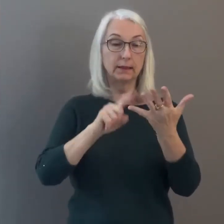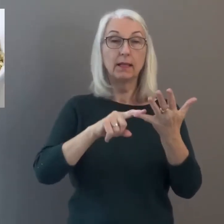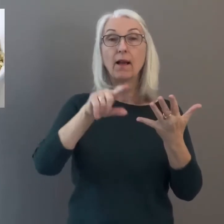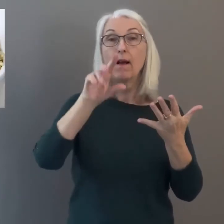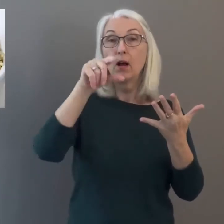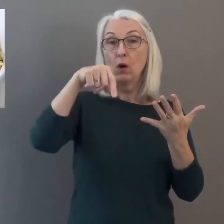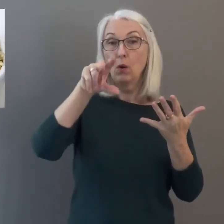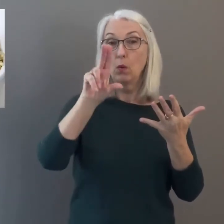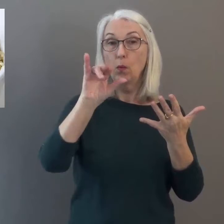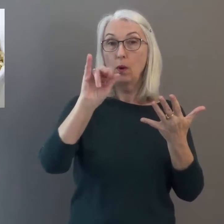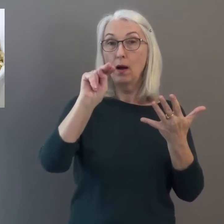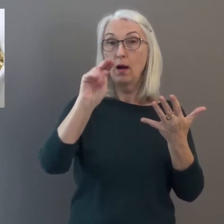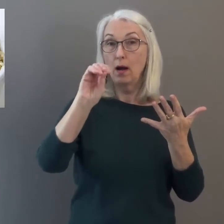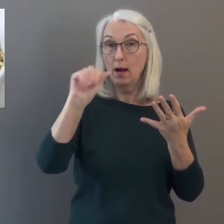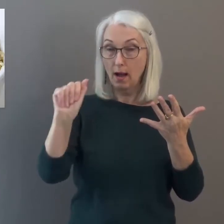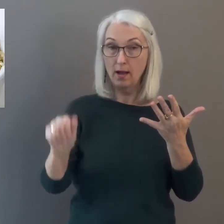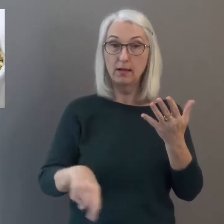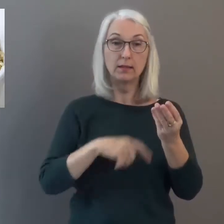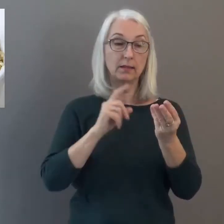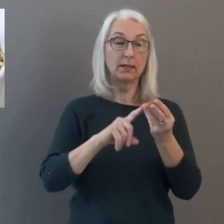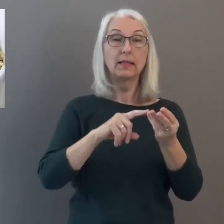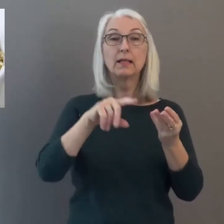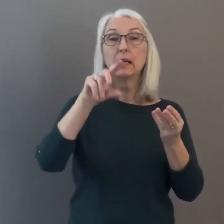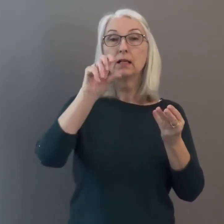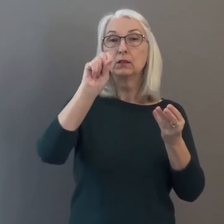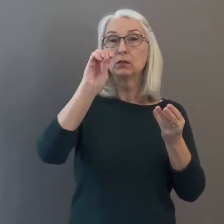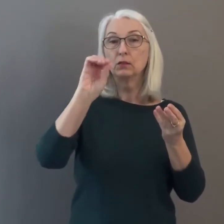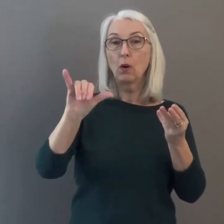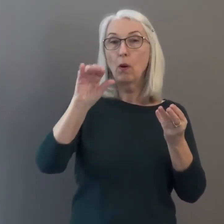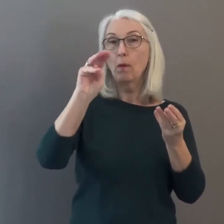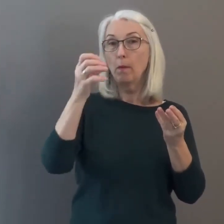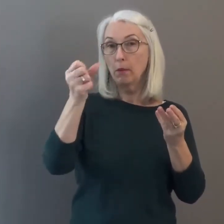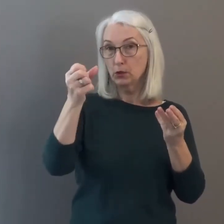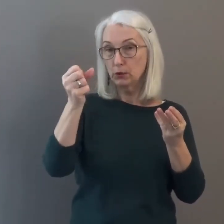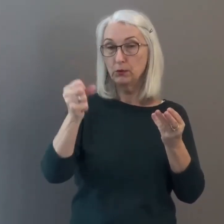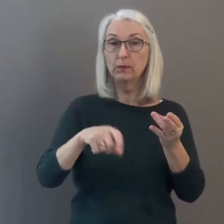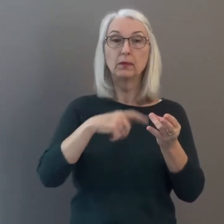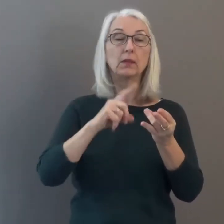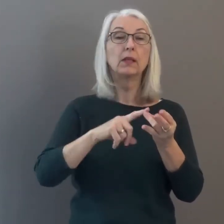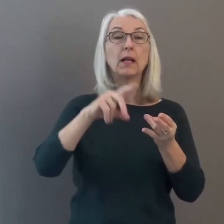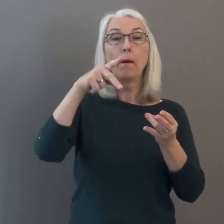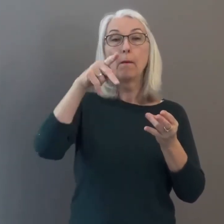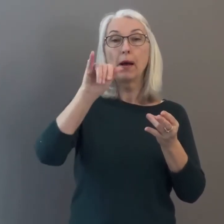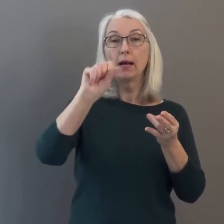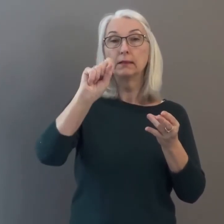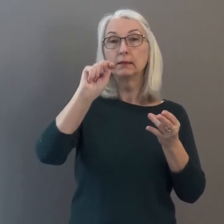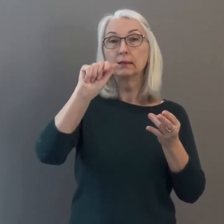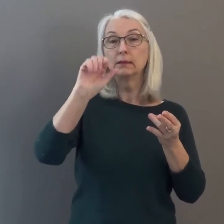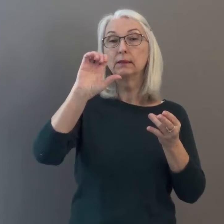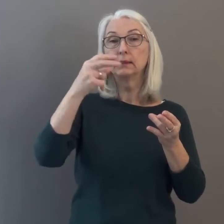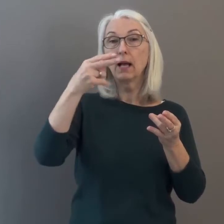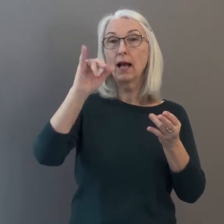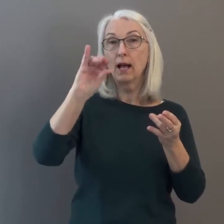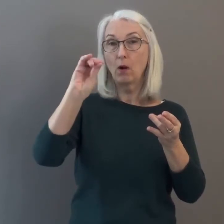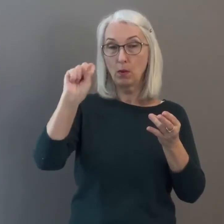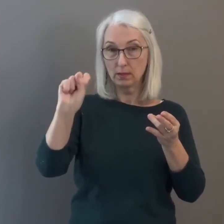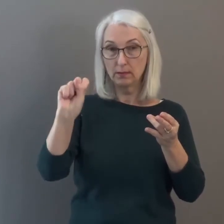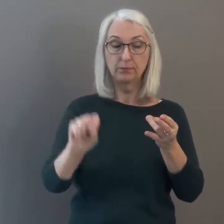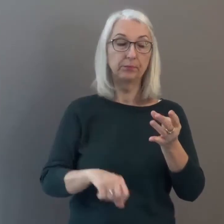5. Quinoa 6. Soy milk 7. Pistachios